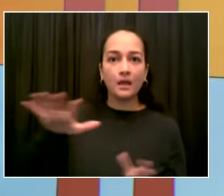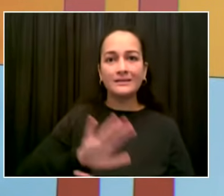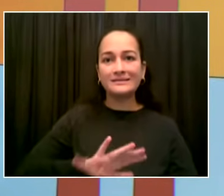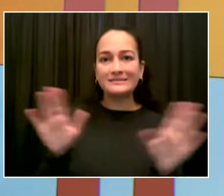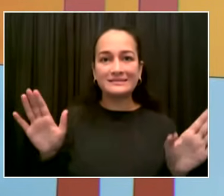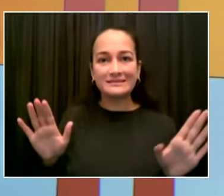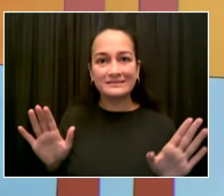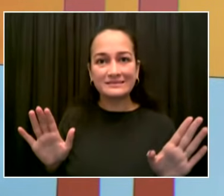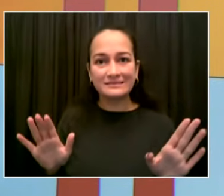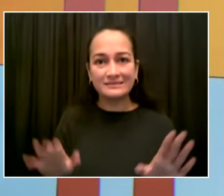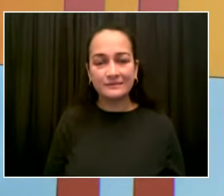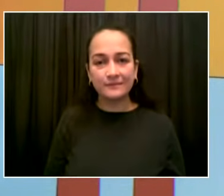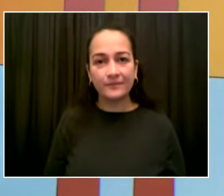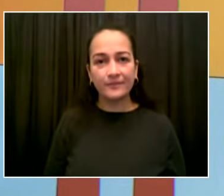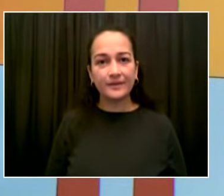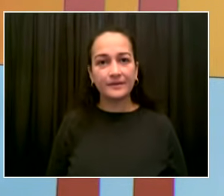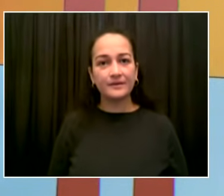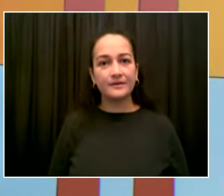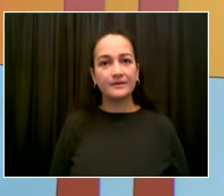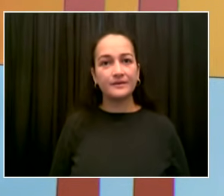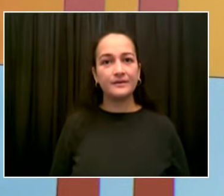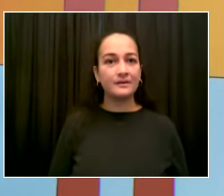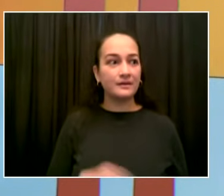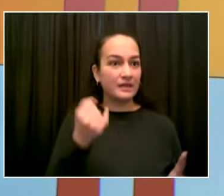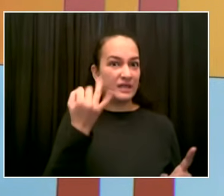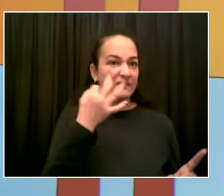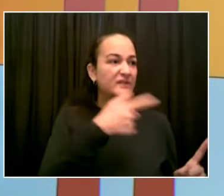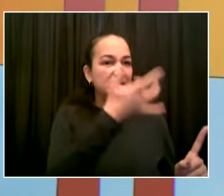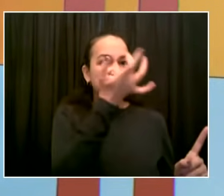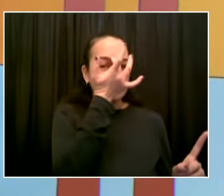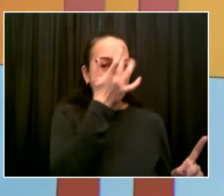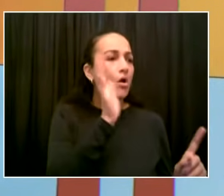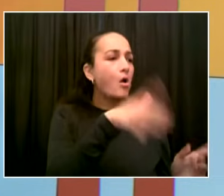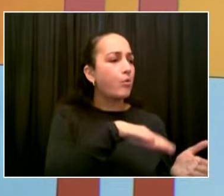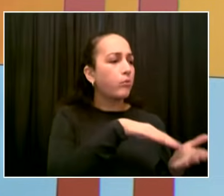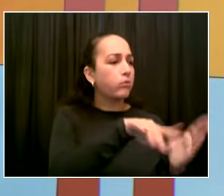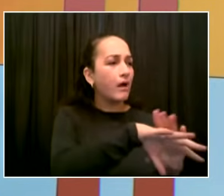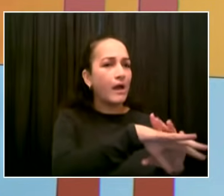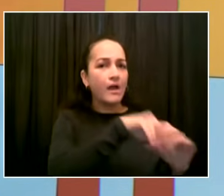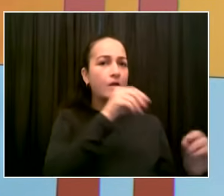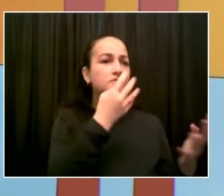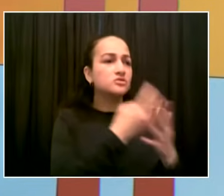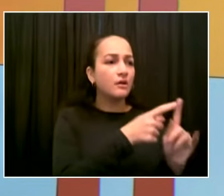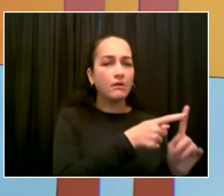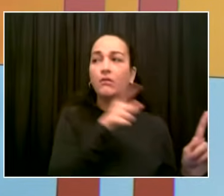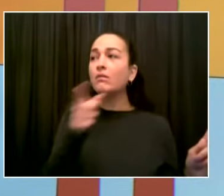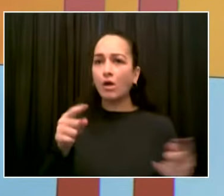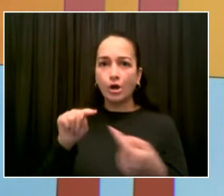I BELIEVE THAT WILL BE A FAILYR SLLMA NBEUMR. GO AHEAD, EMILY. THANK YOU, MR.